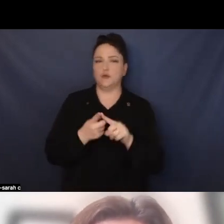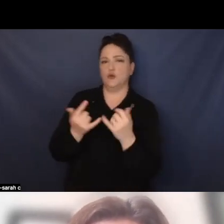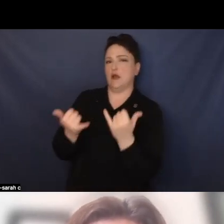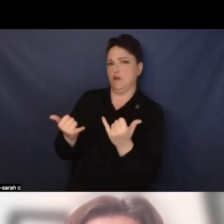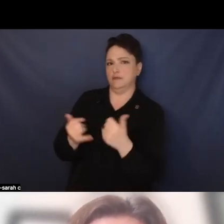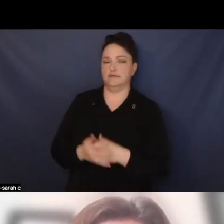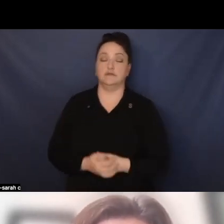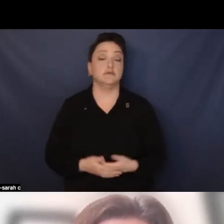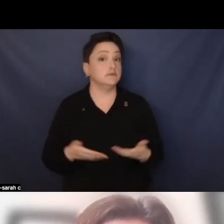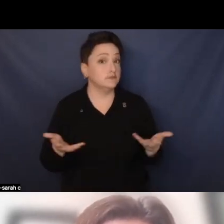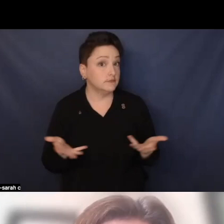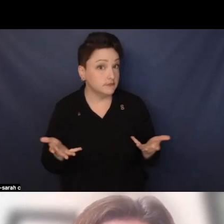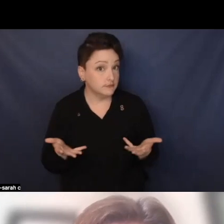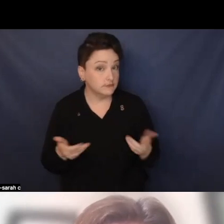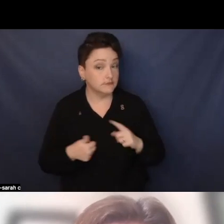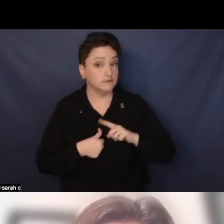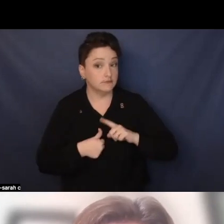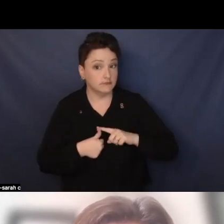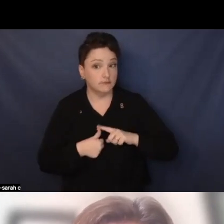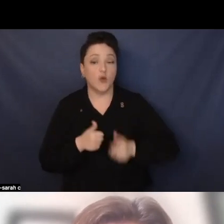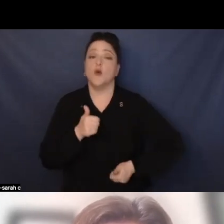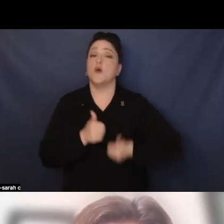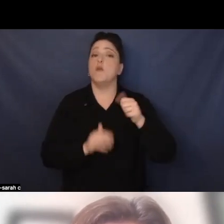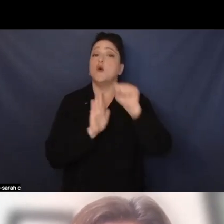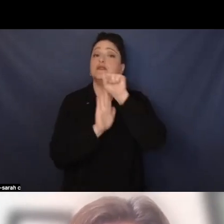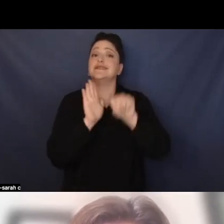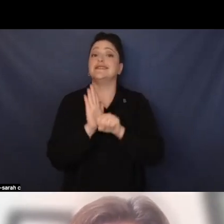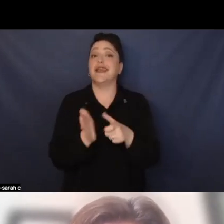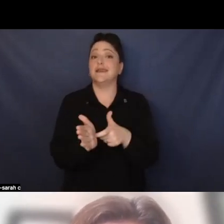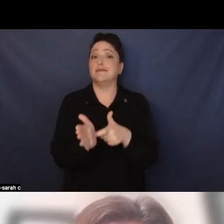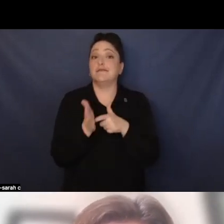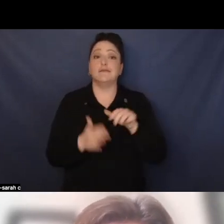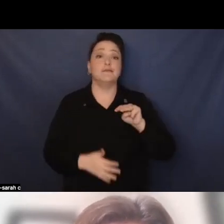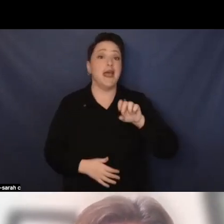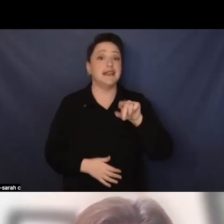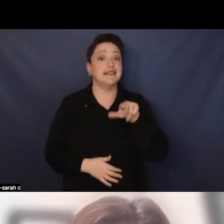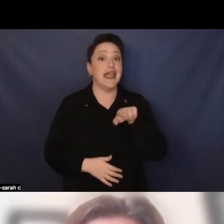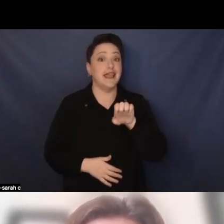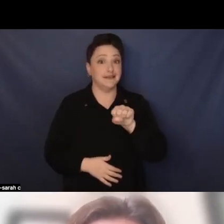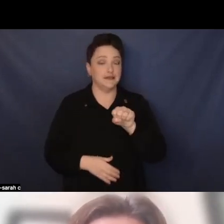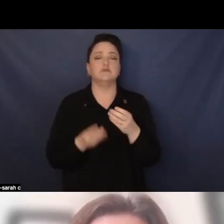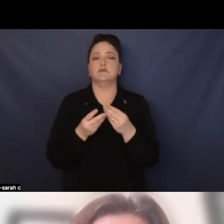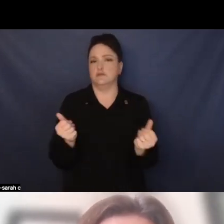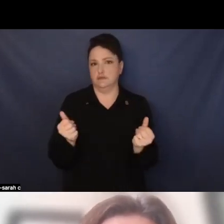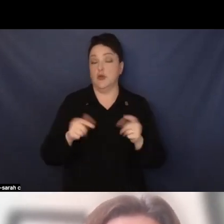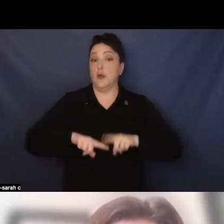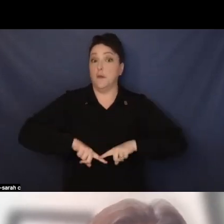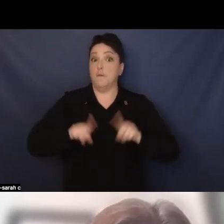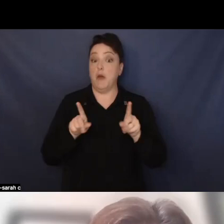are most state mask mandates are over, but the existing guidelines show that masking is feasible,